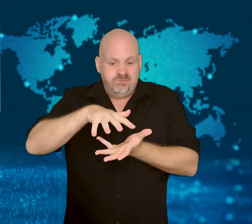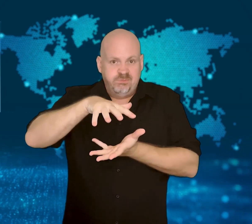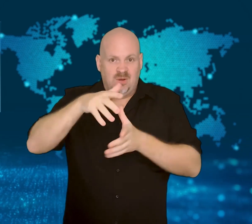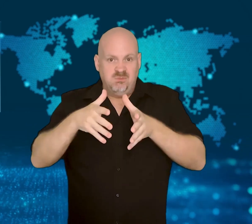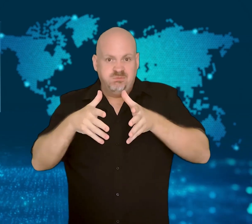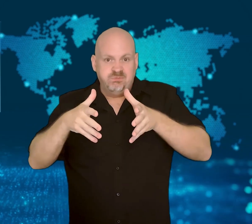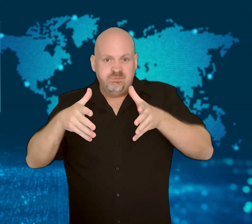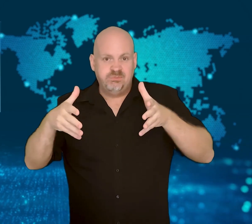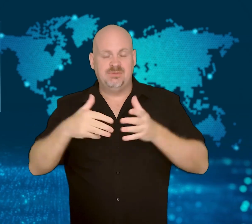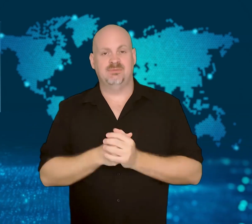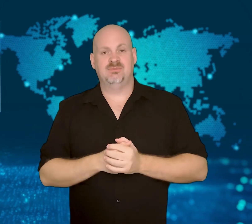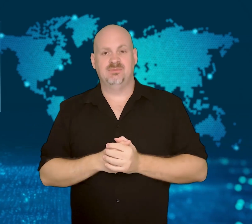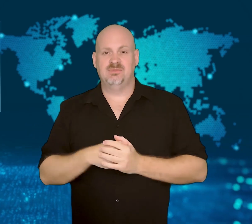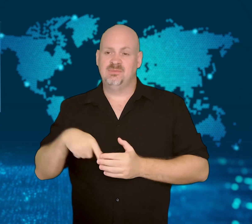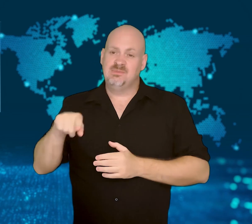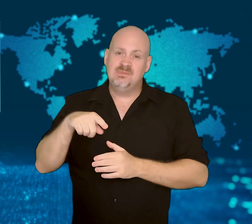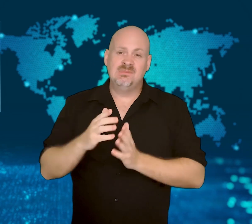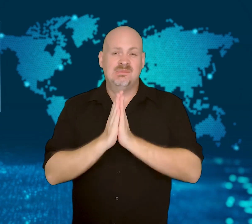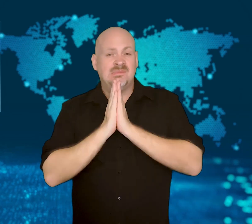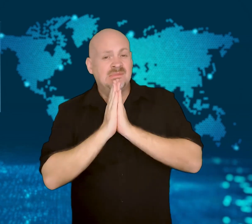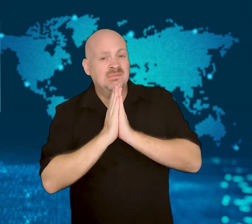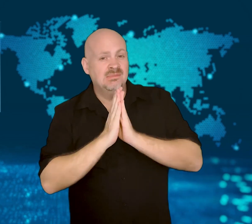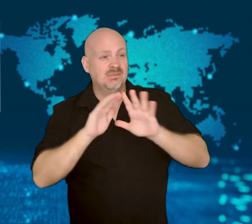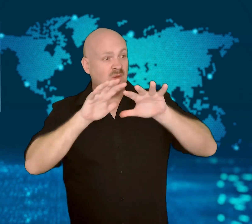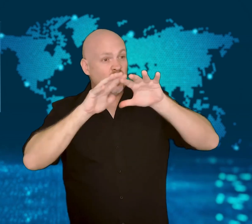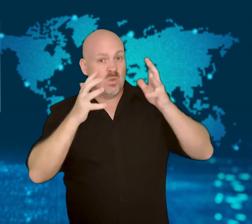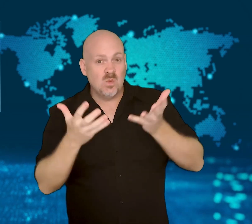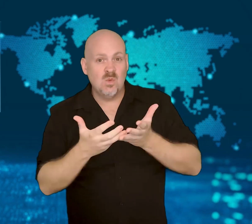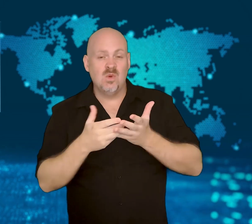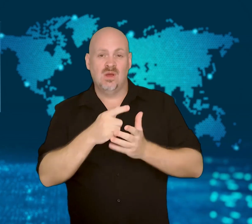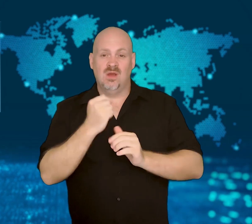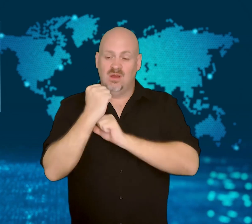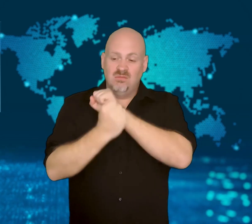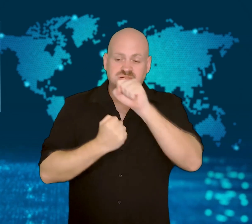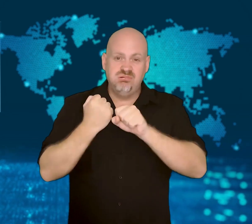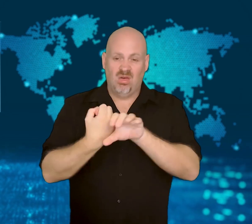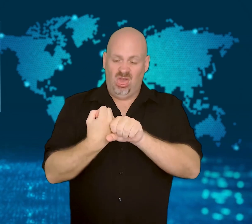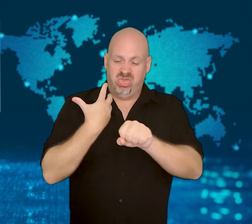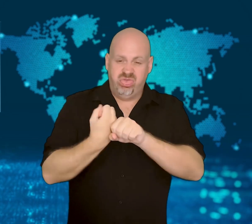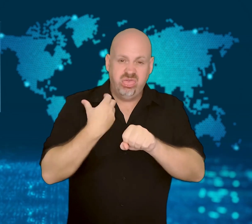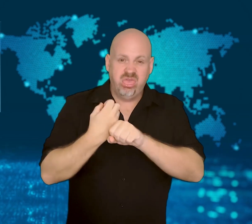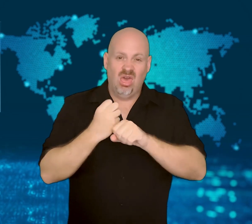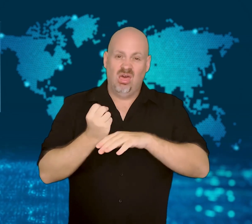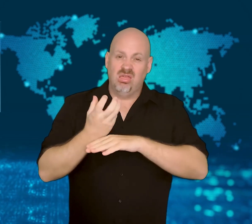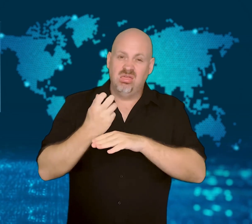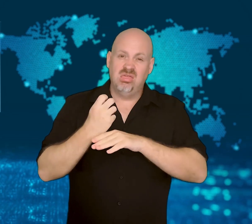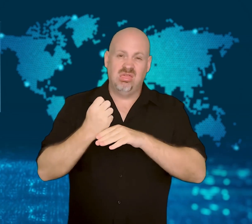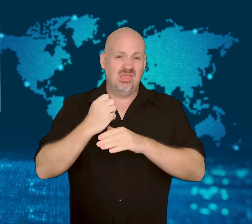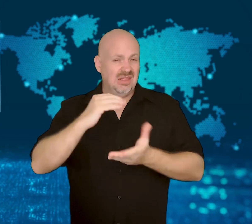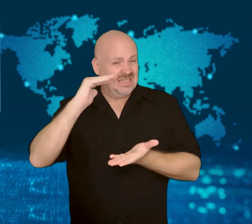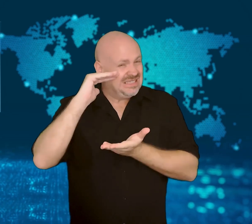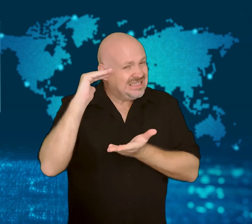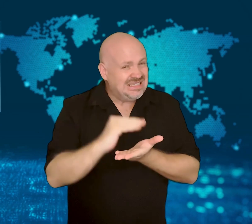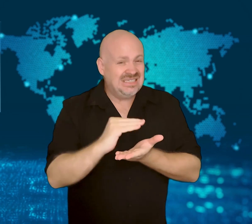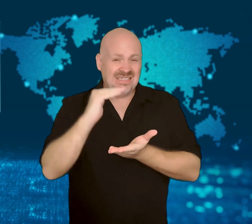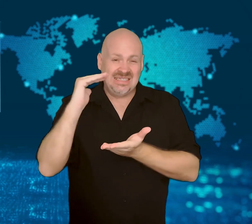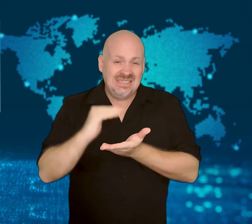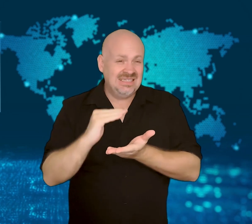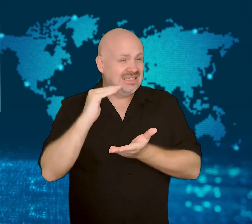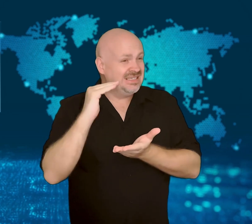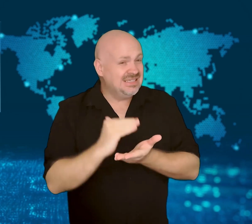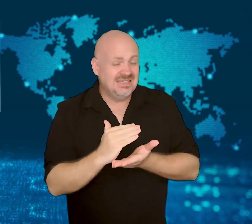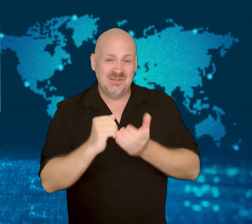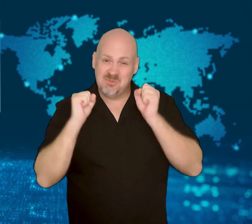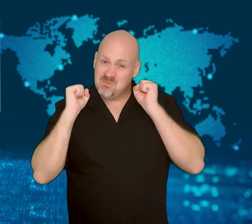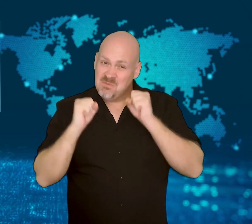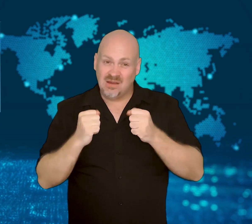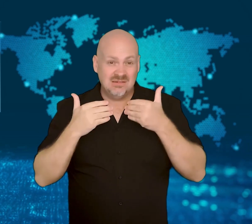more drastic weather events globally if countries do not respond.